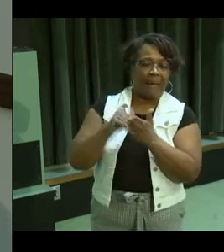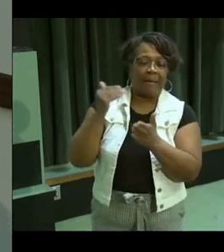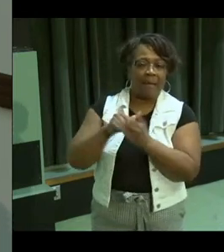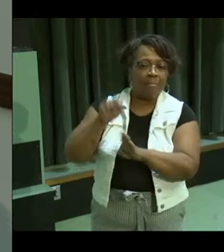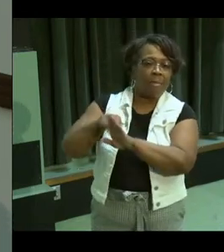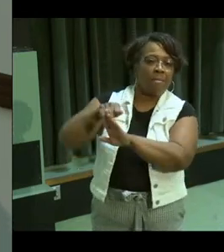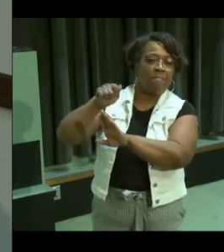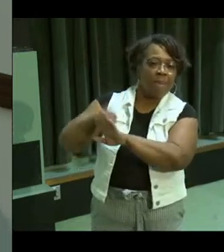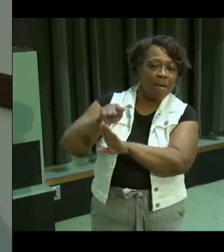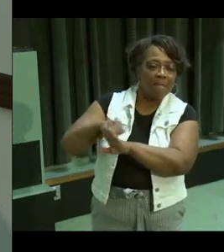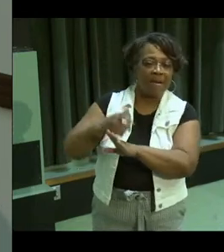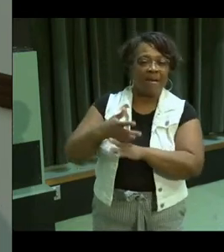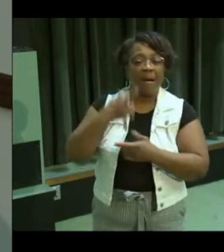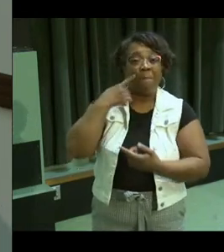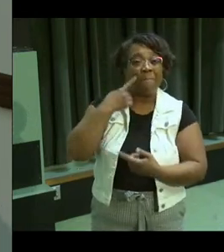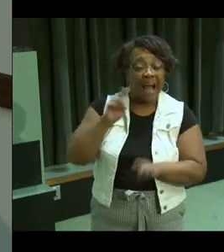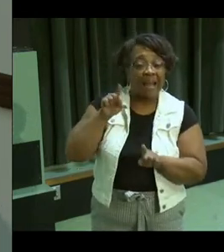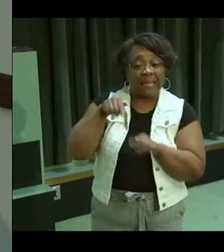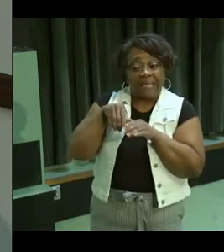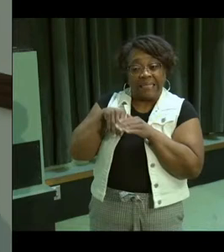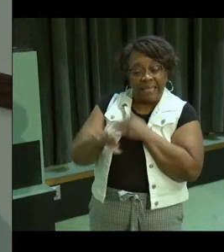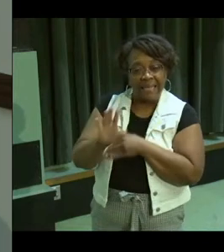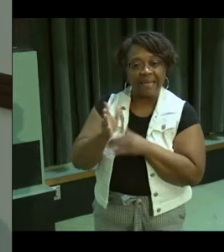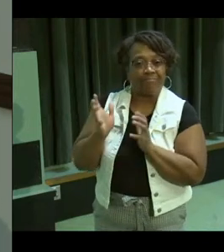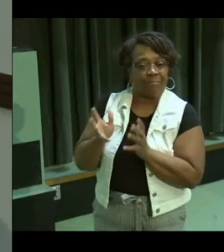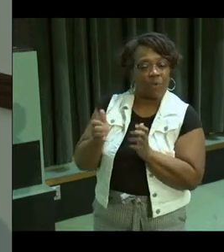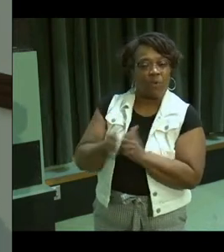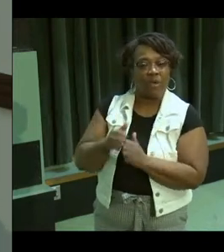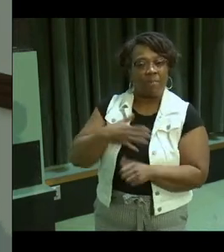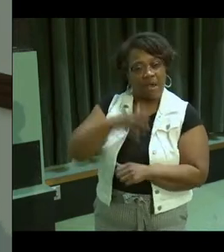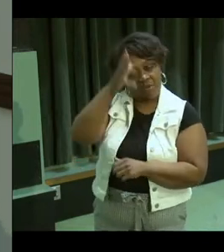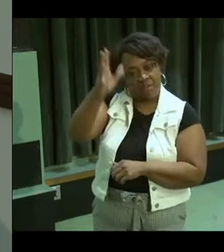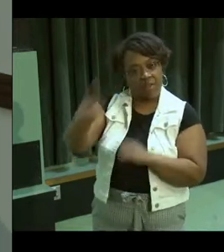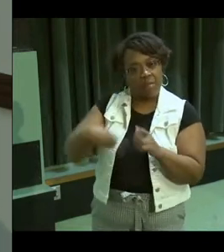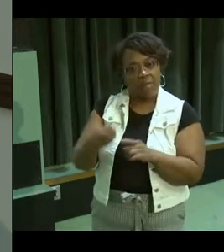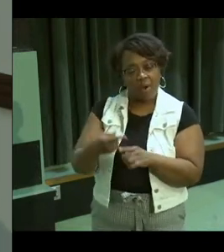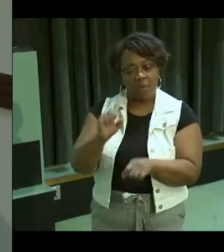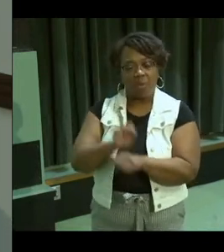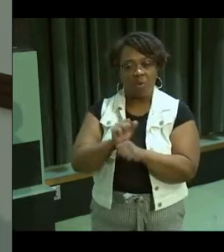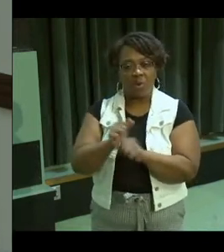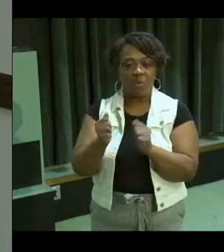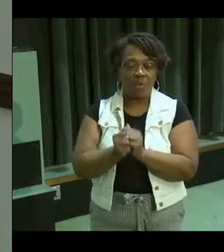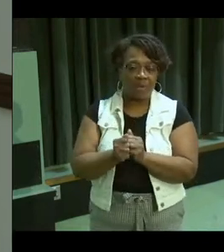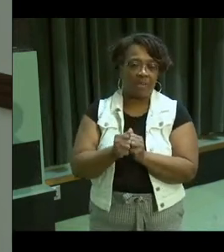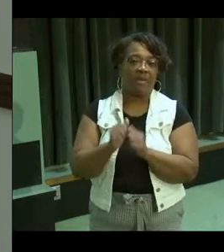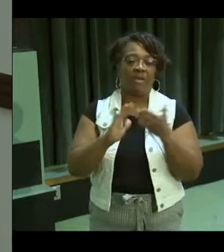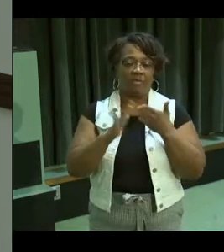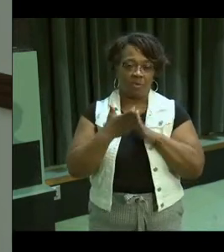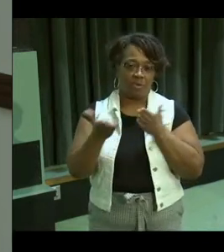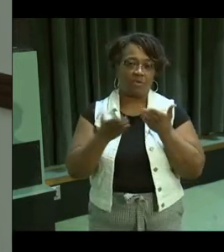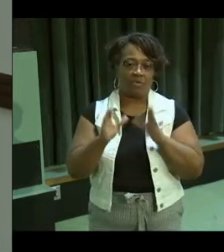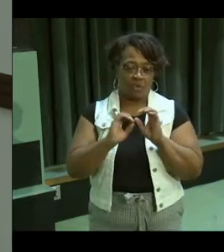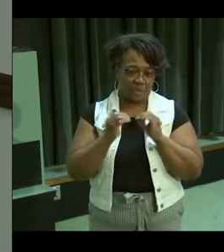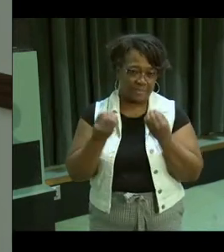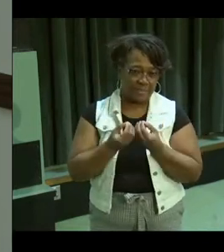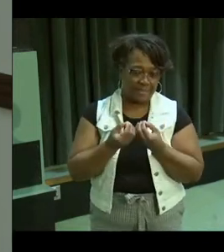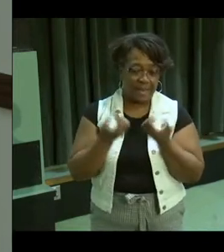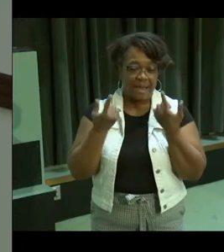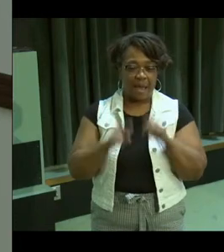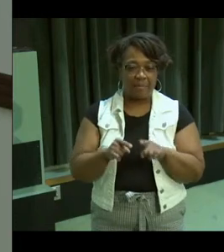foot in the door and talk to my grandfather about the work that he was doing with the community